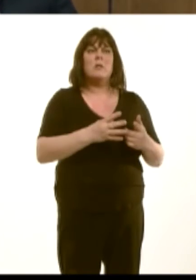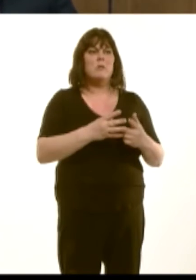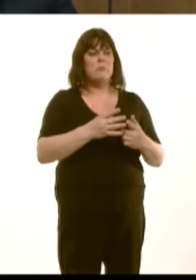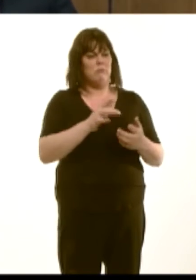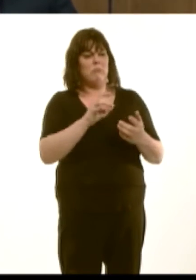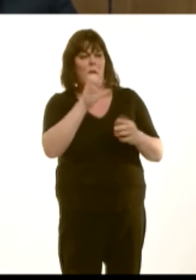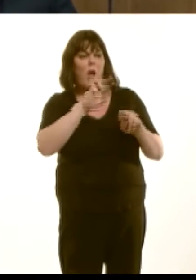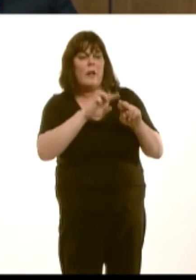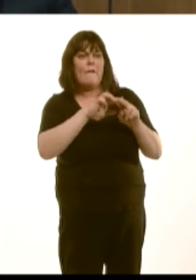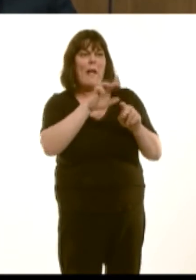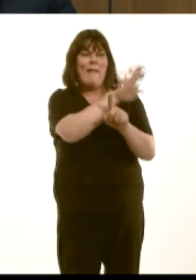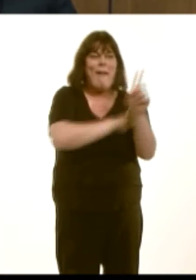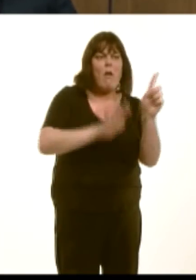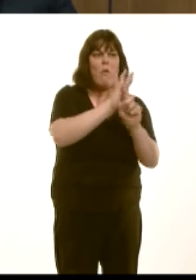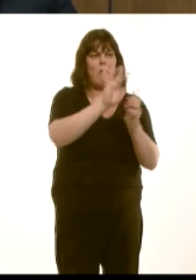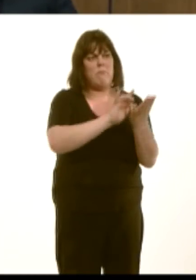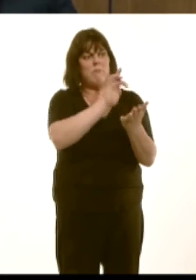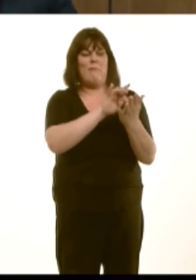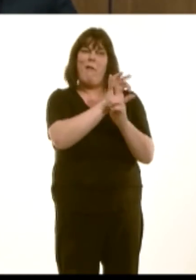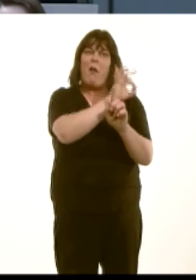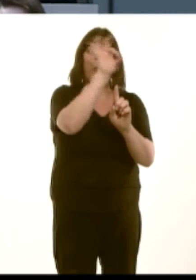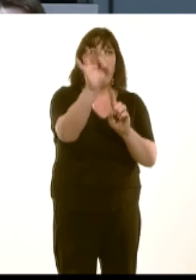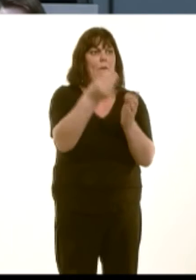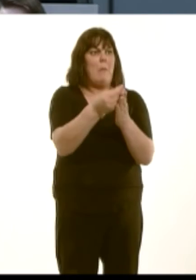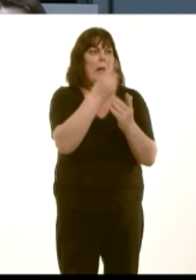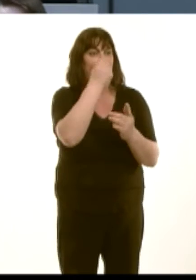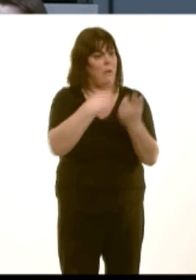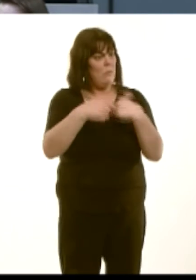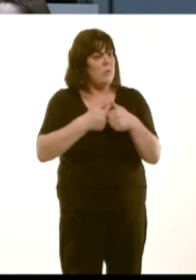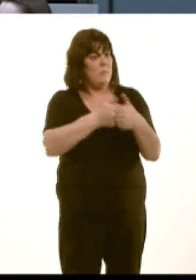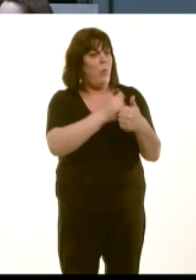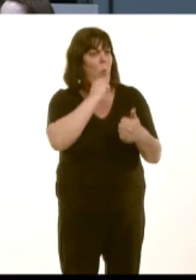thatóand itís something, certainly as a Government, we are keen to support. Andrew R.T.